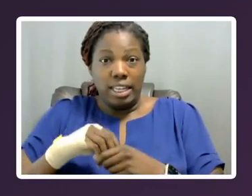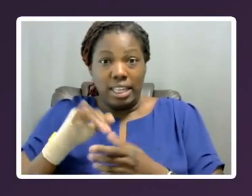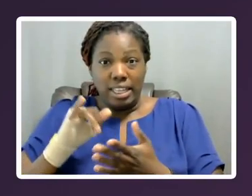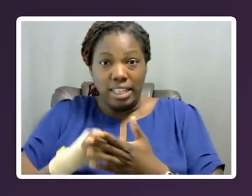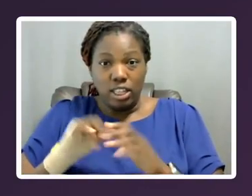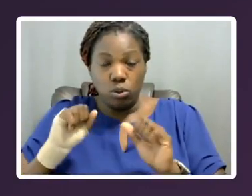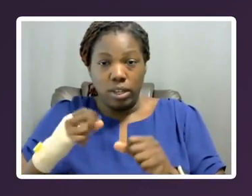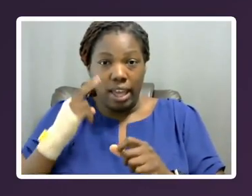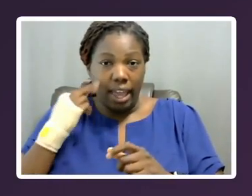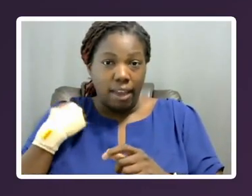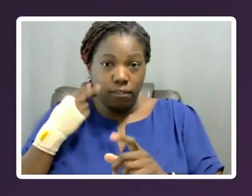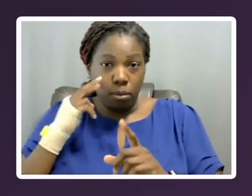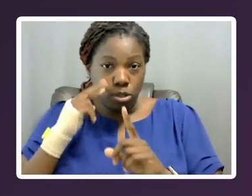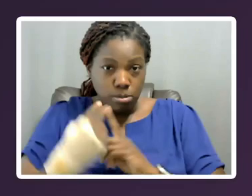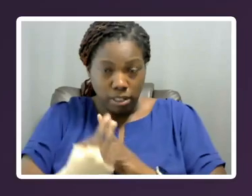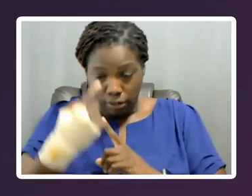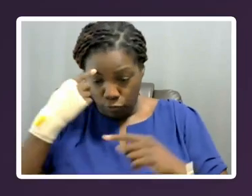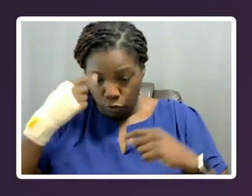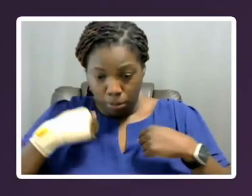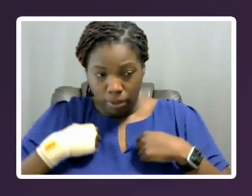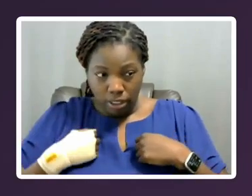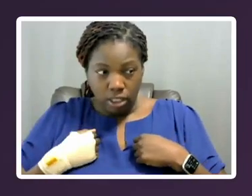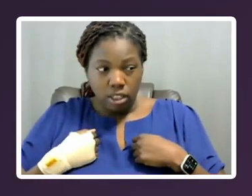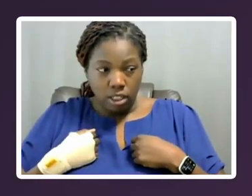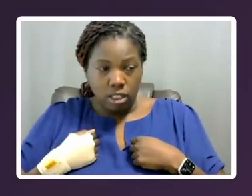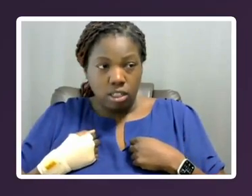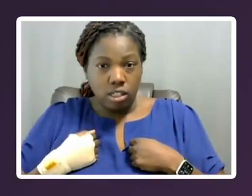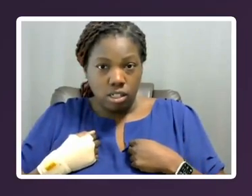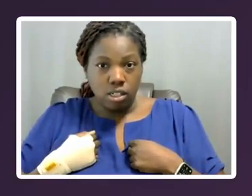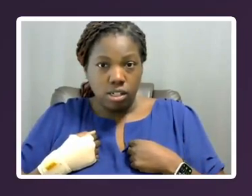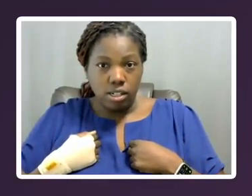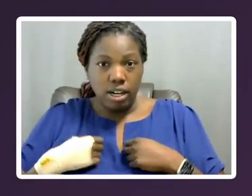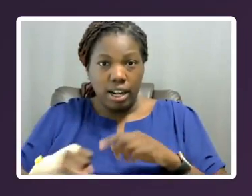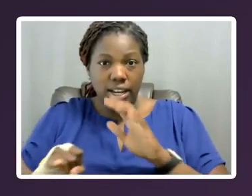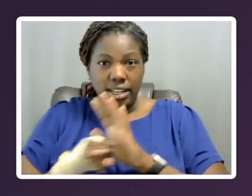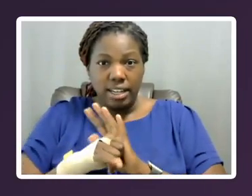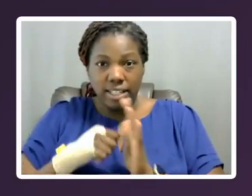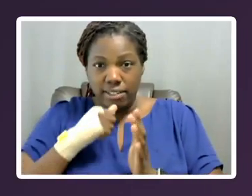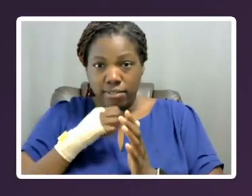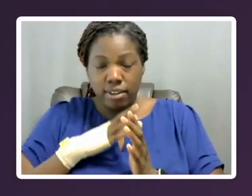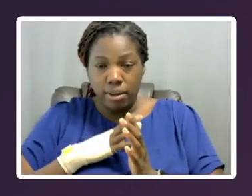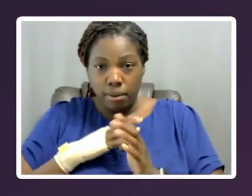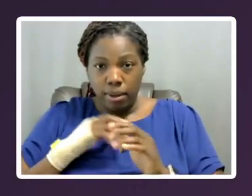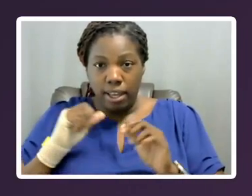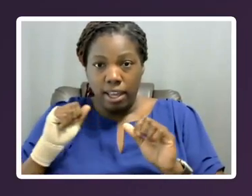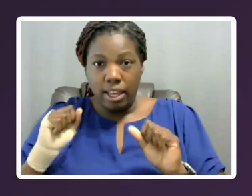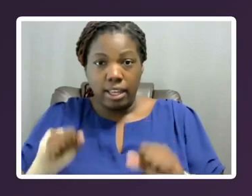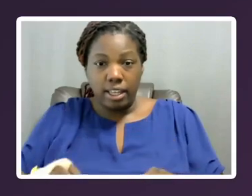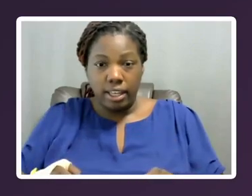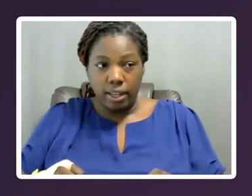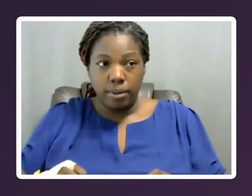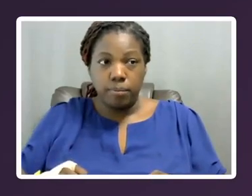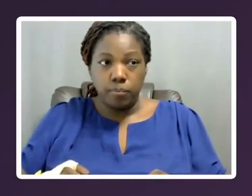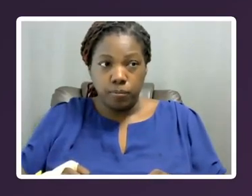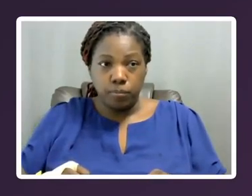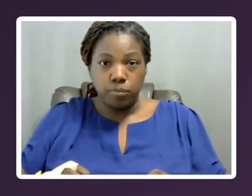like for me I identify as female, so I could even -- instead of doing more of like a social topic,